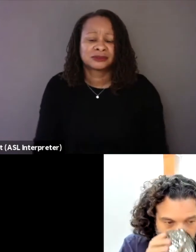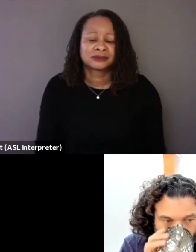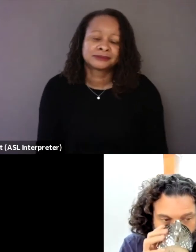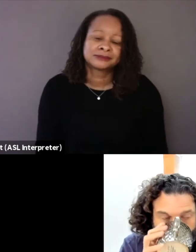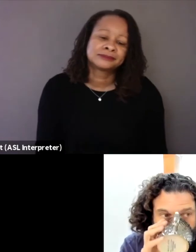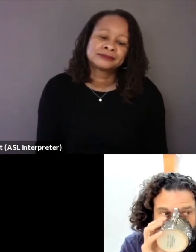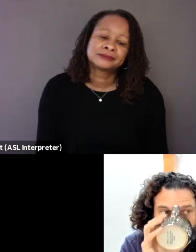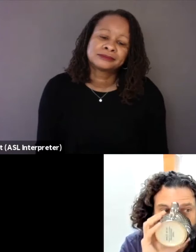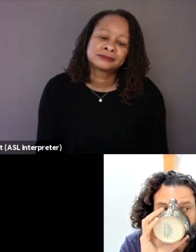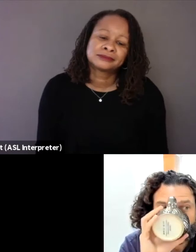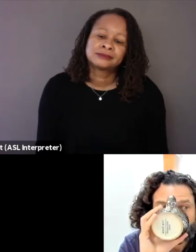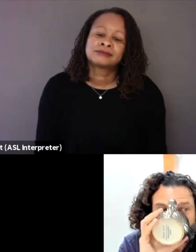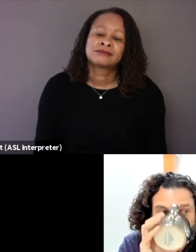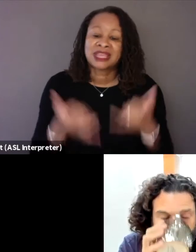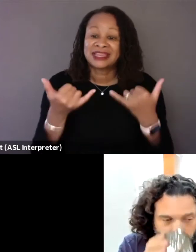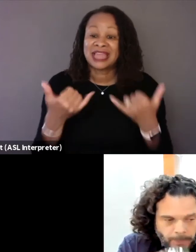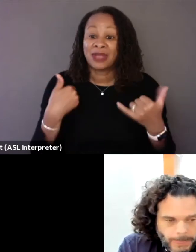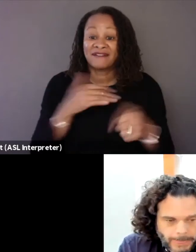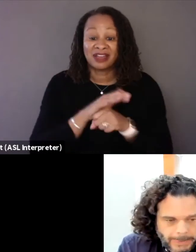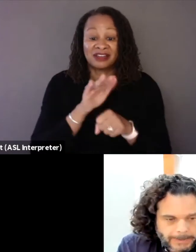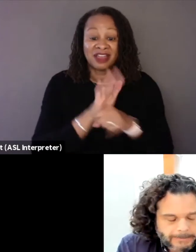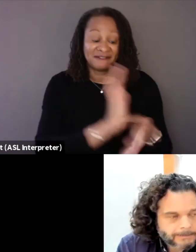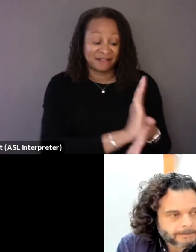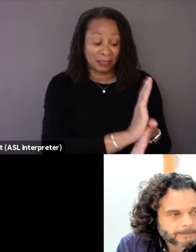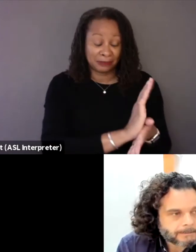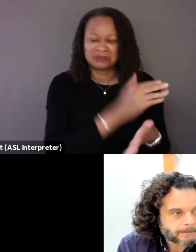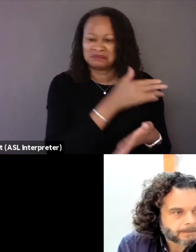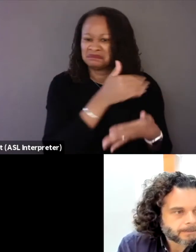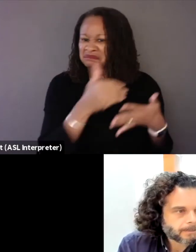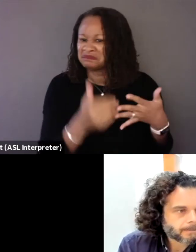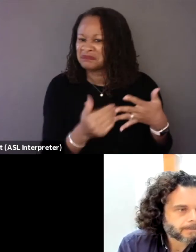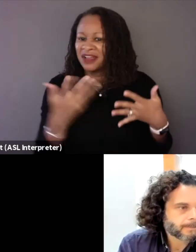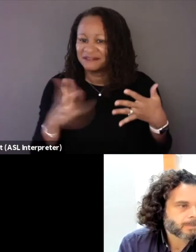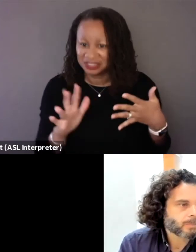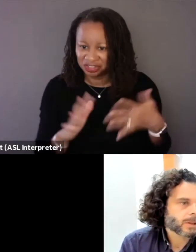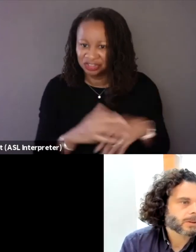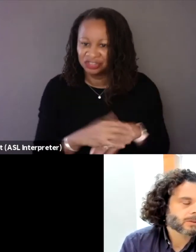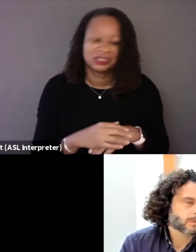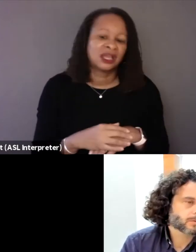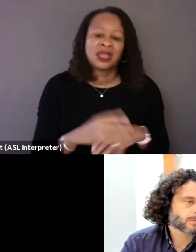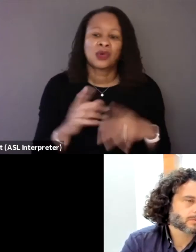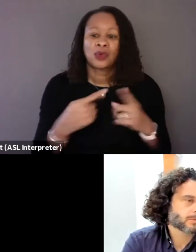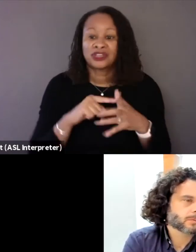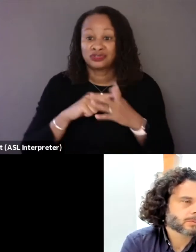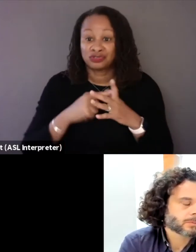we now have enough films that we've made that like, when you start thinking about what sort of connects them,